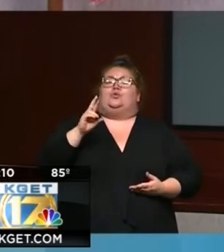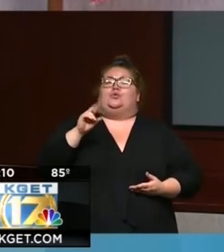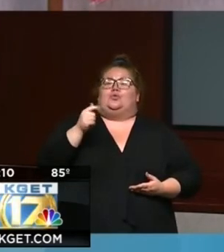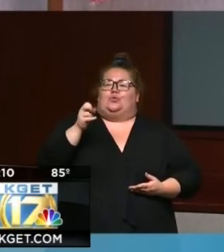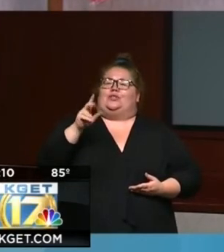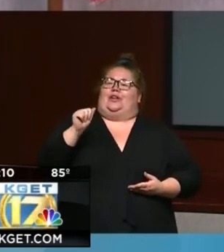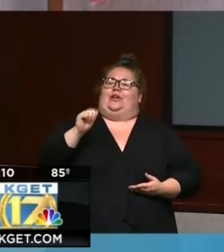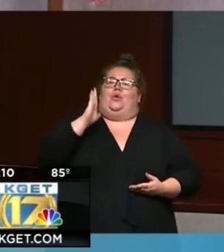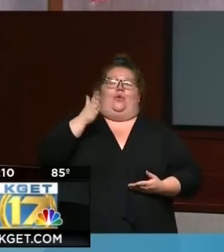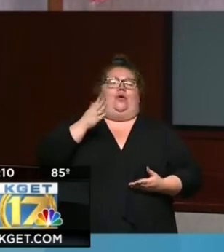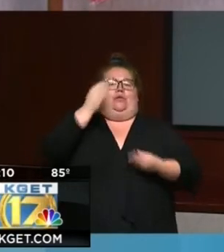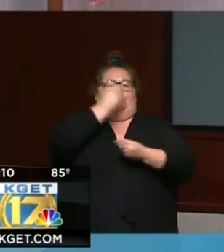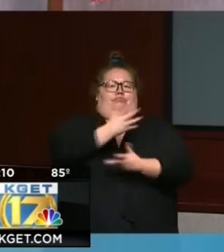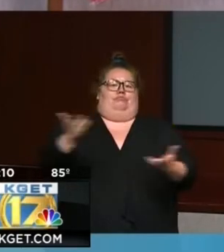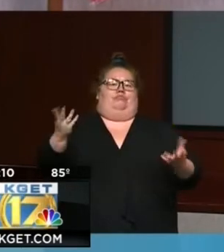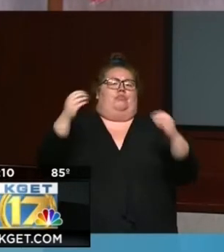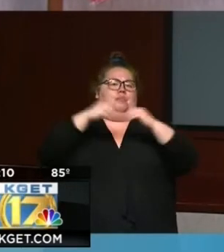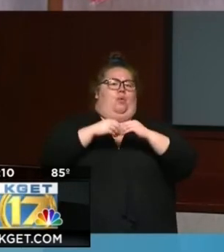REPORT OUT ON SPECIFIC NUMBERS